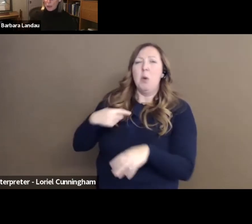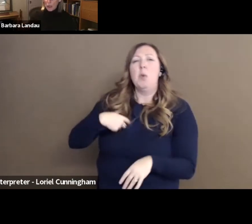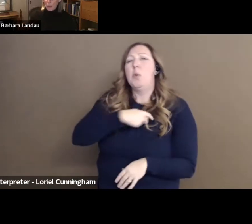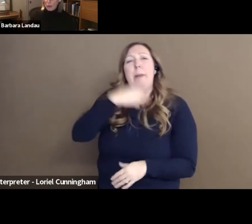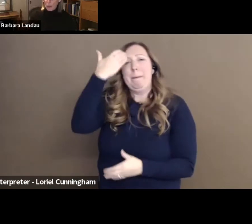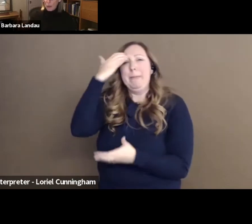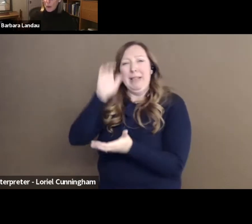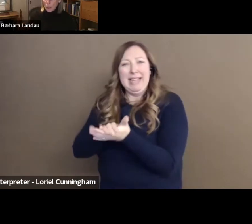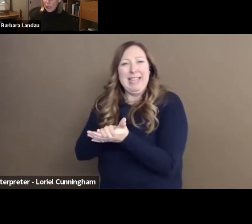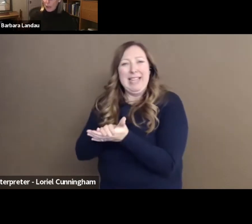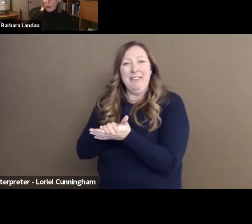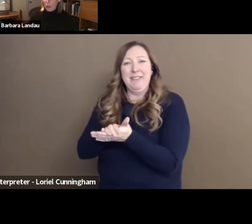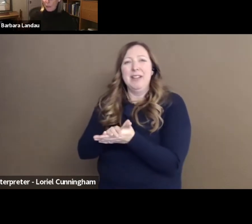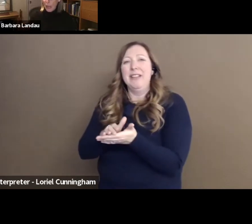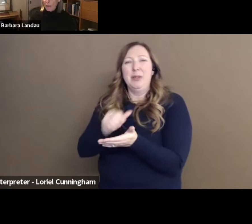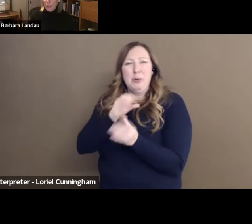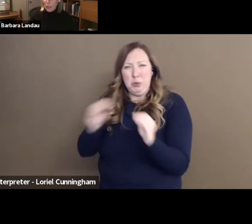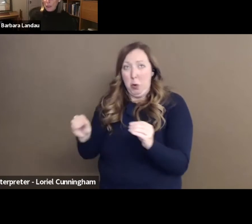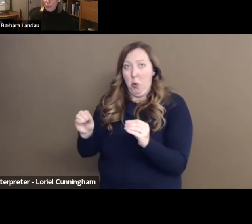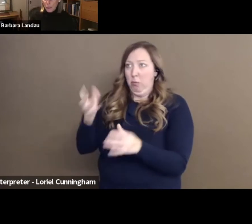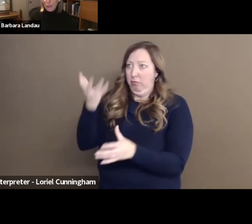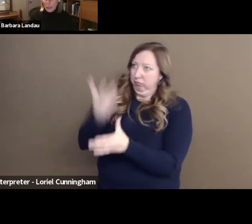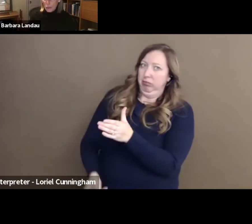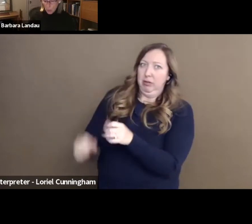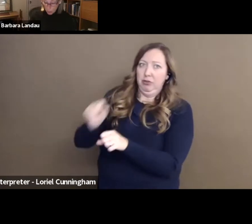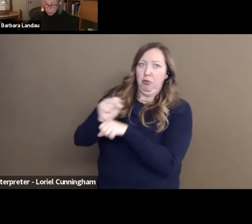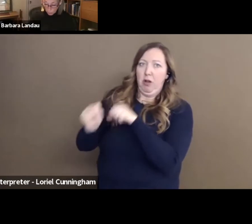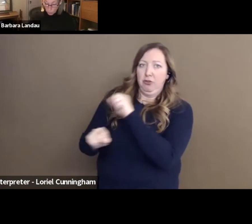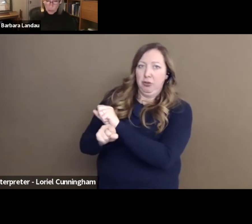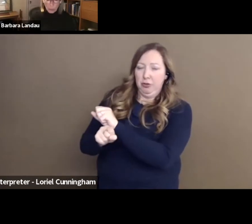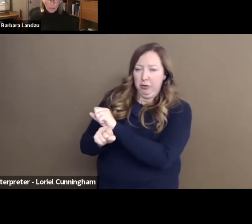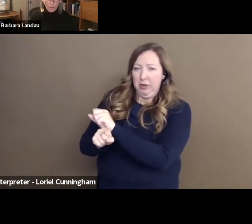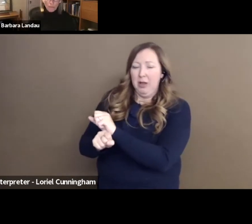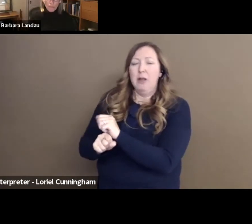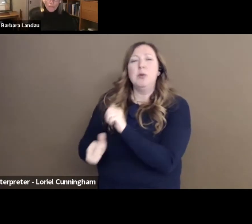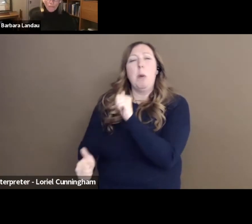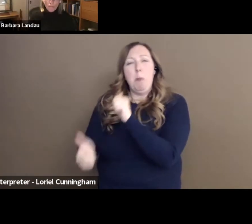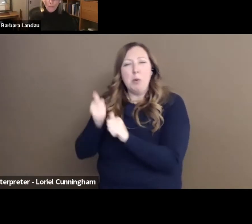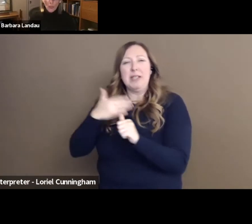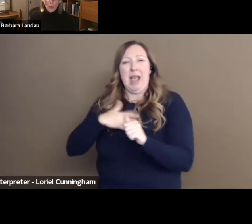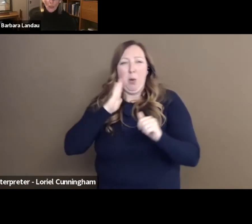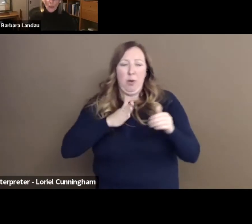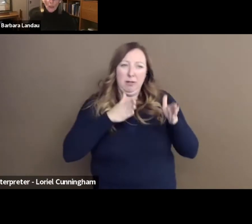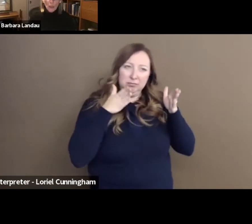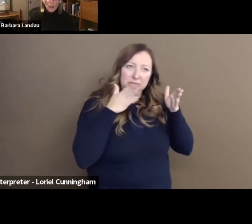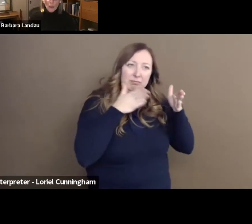there so mostly i'm going to be emphasizing persistent structure as you